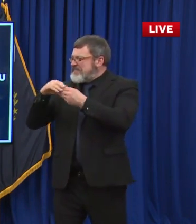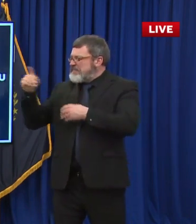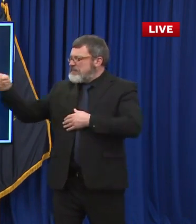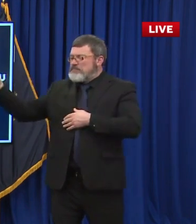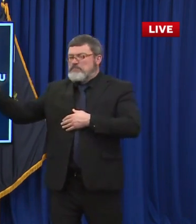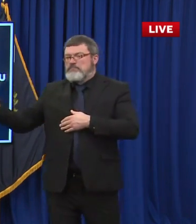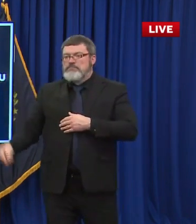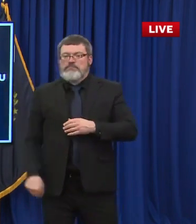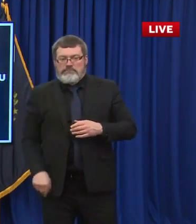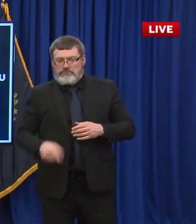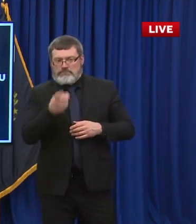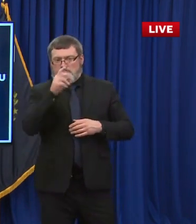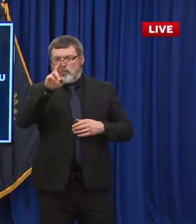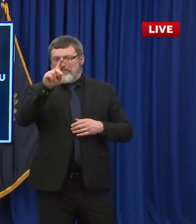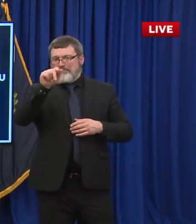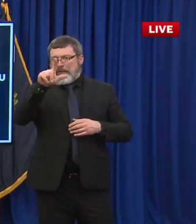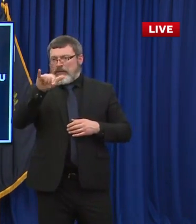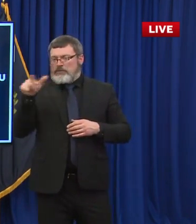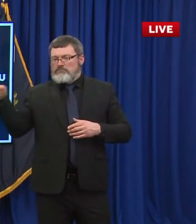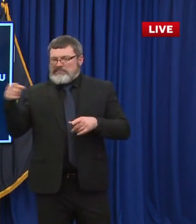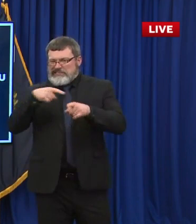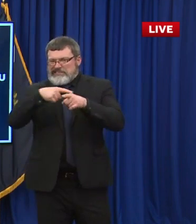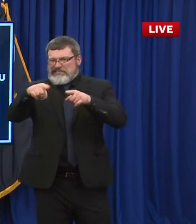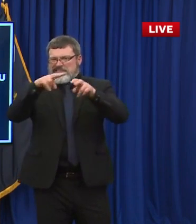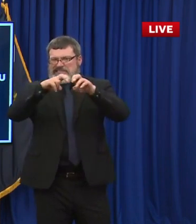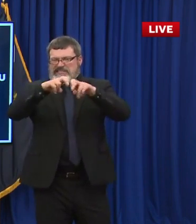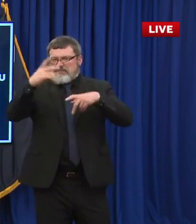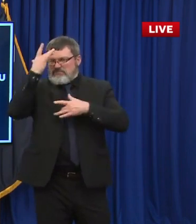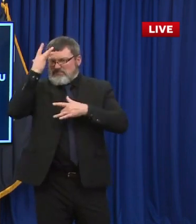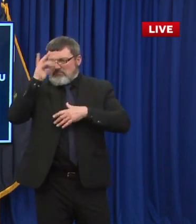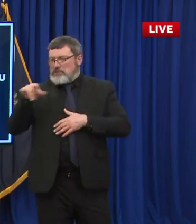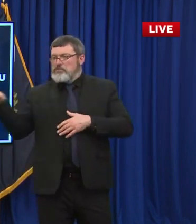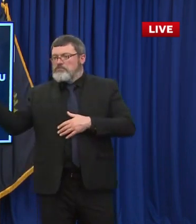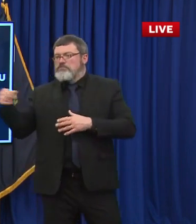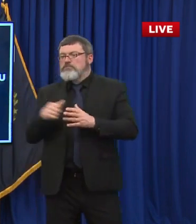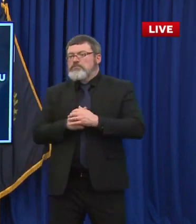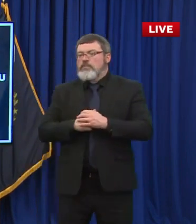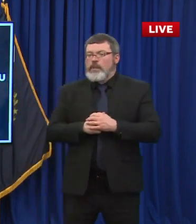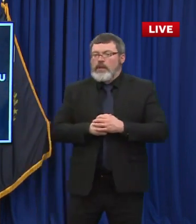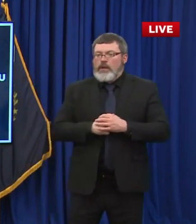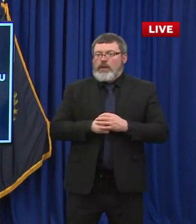WHY YOU COME ON UP BETH MAYBE BETH KNOWS.